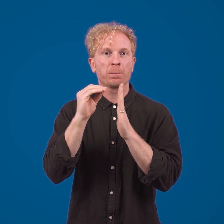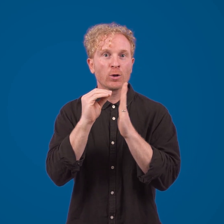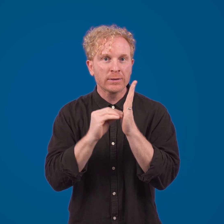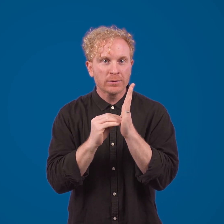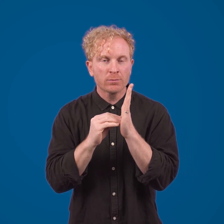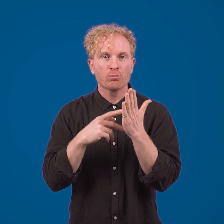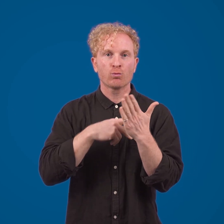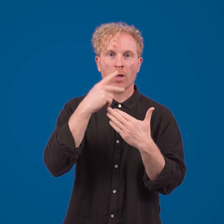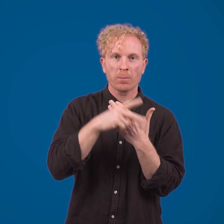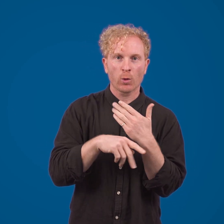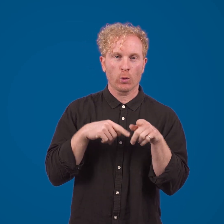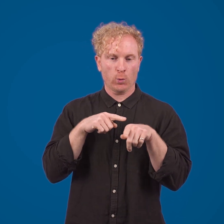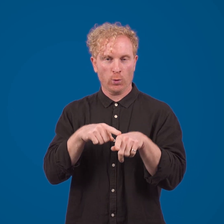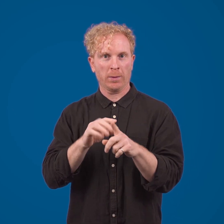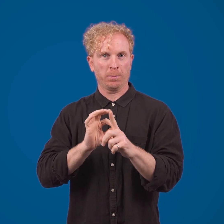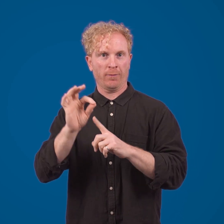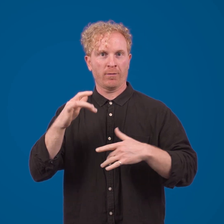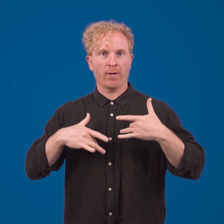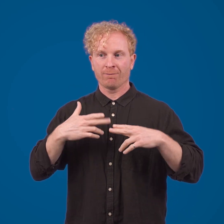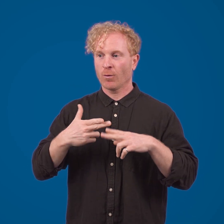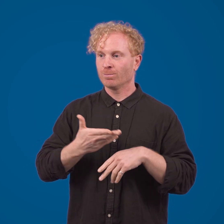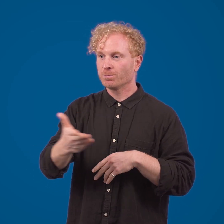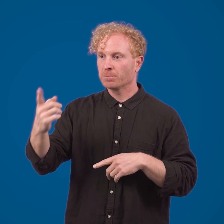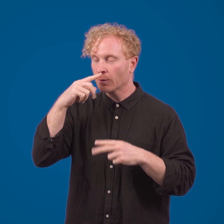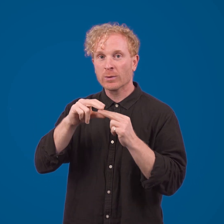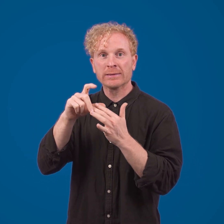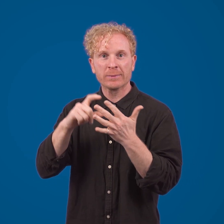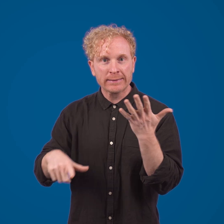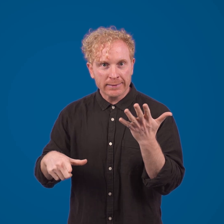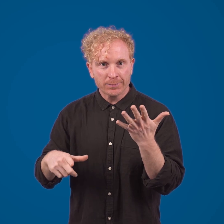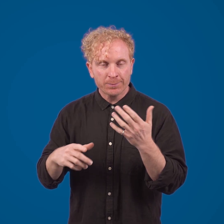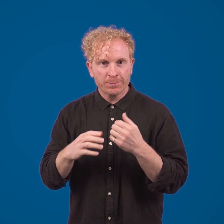of policies and programs to improve the lives of people with disability.